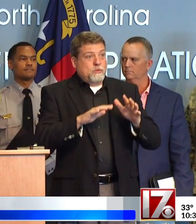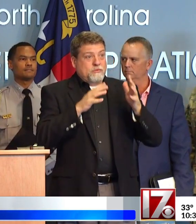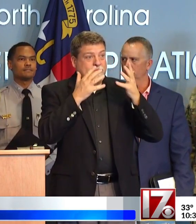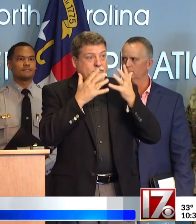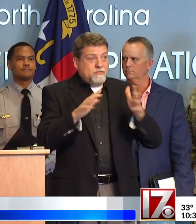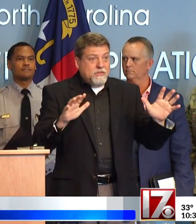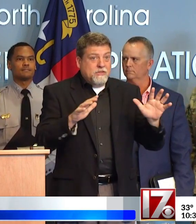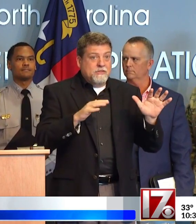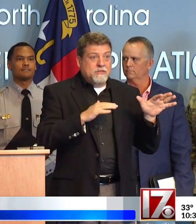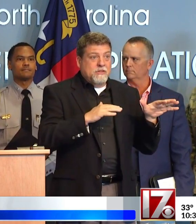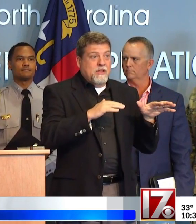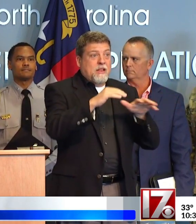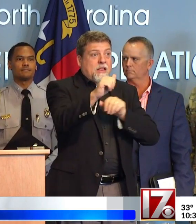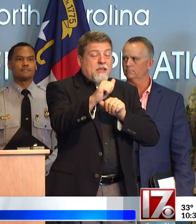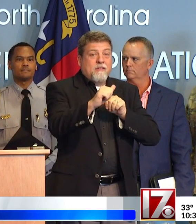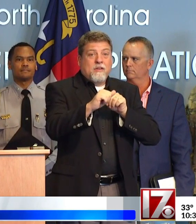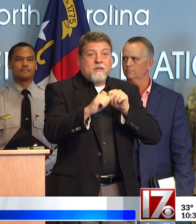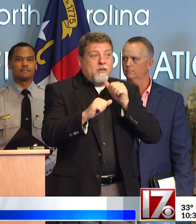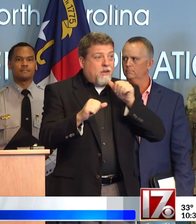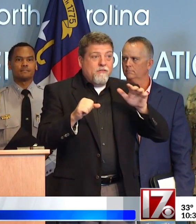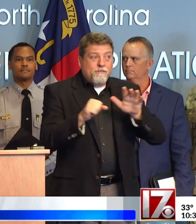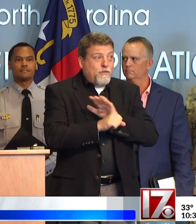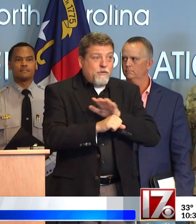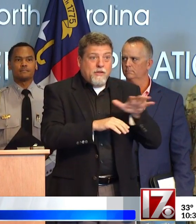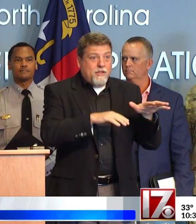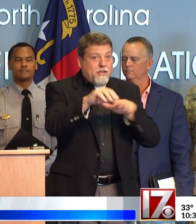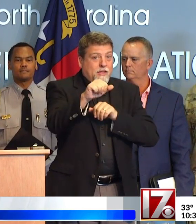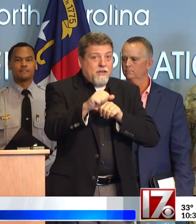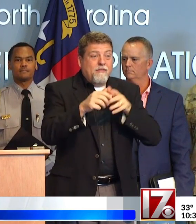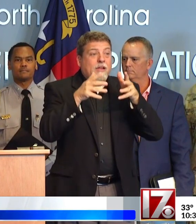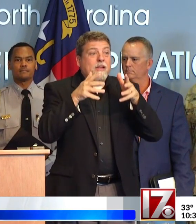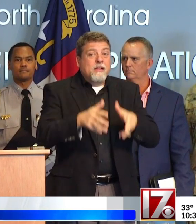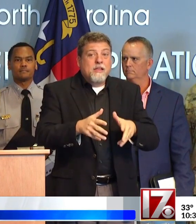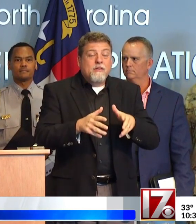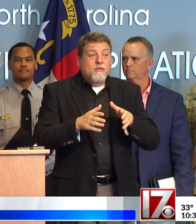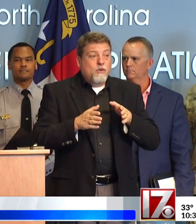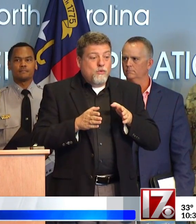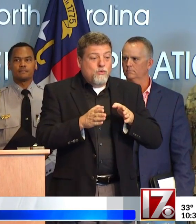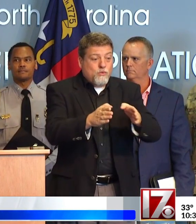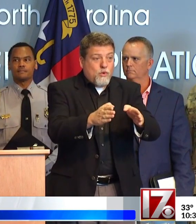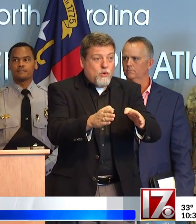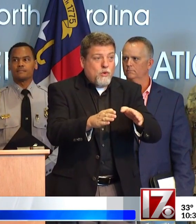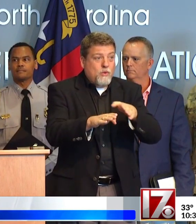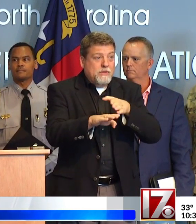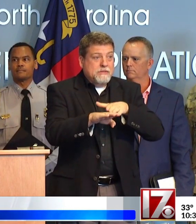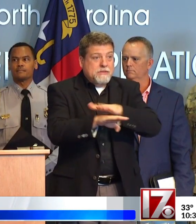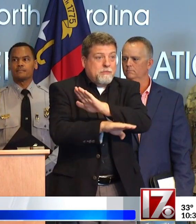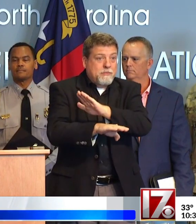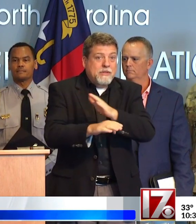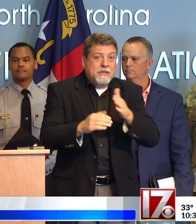MOUNTAINS. WHILE THIS UNFORGETTABLE WINTER STORM HAS FINALLY LEFT US,